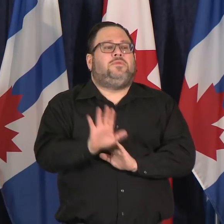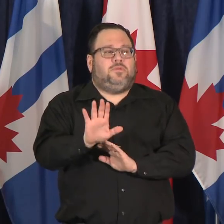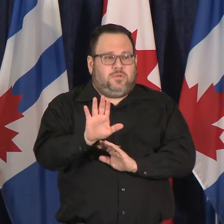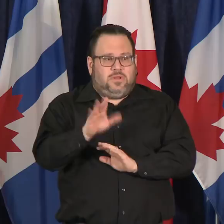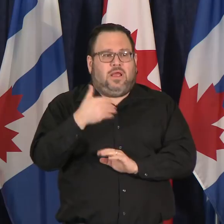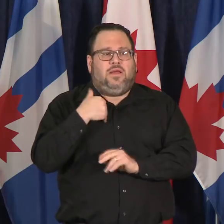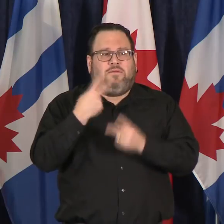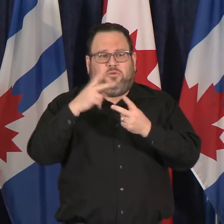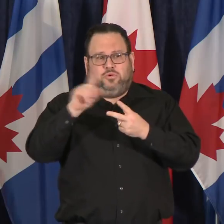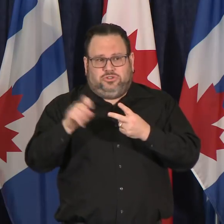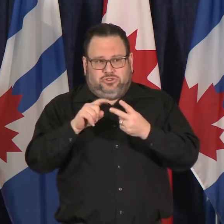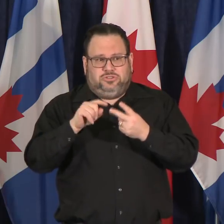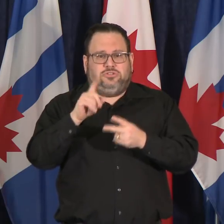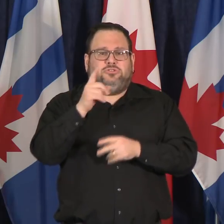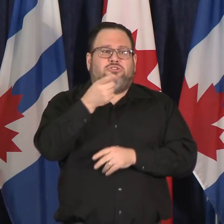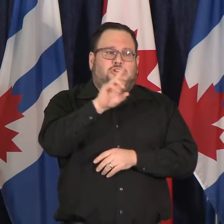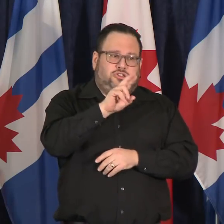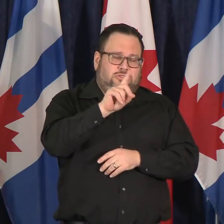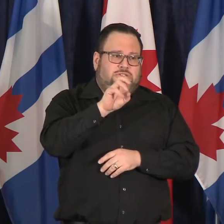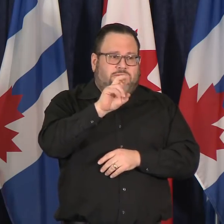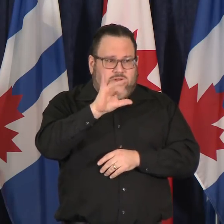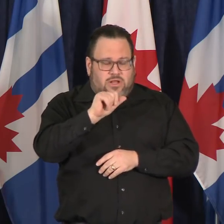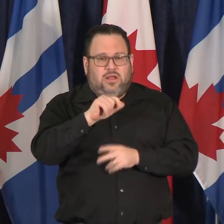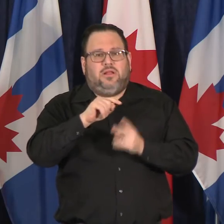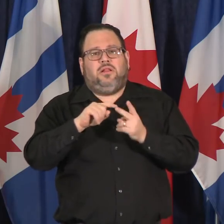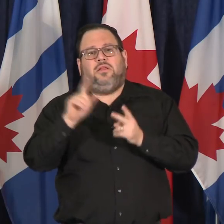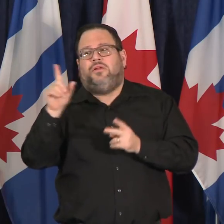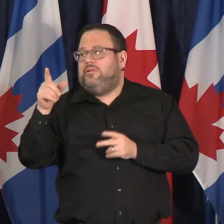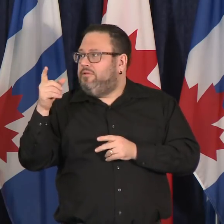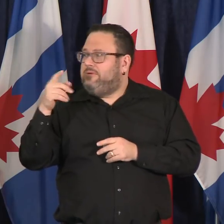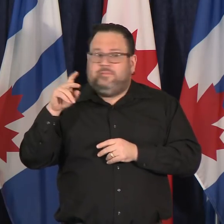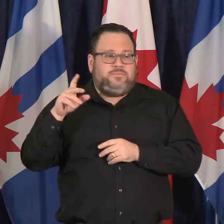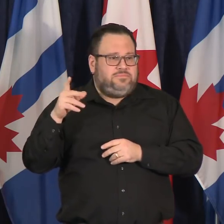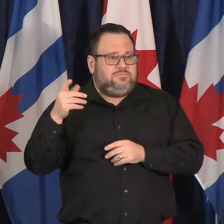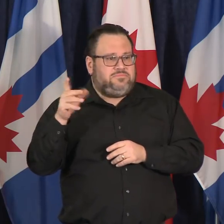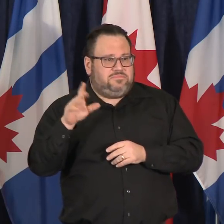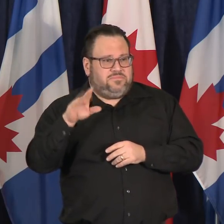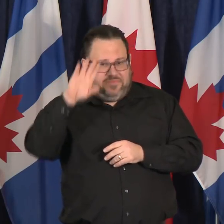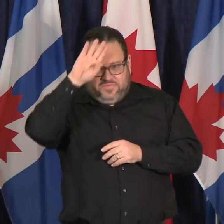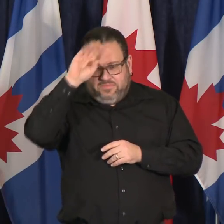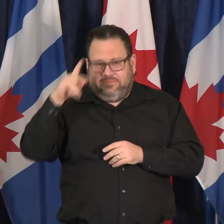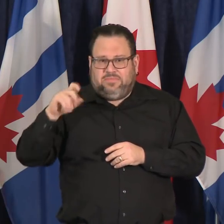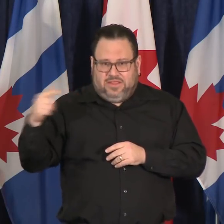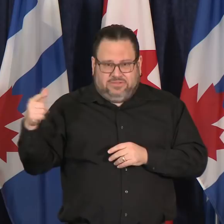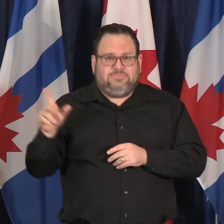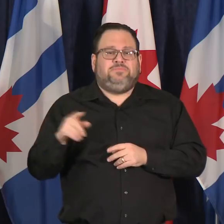hear me okay I can't thank you okay interesting that you should use this